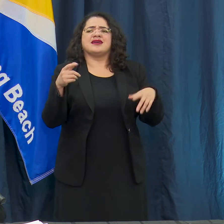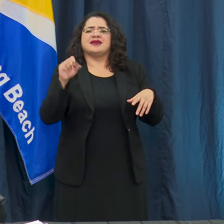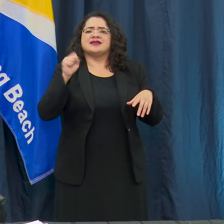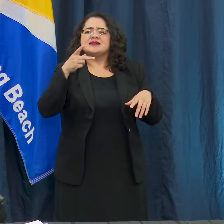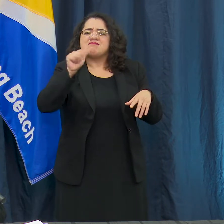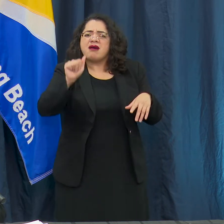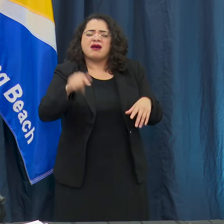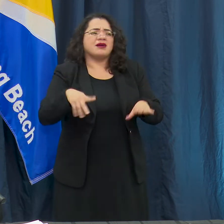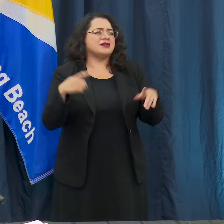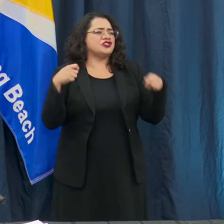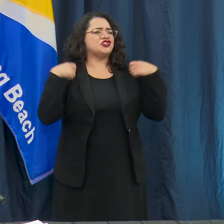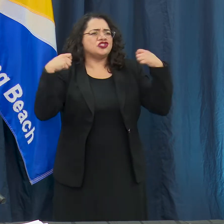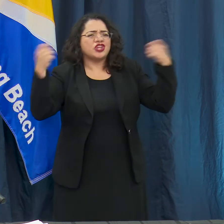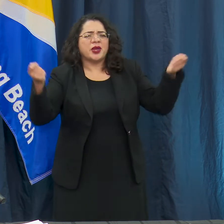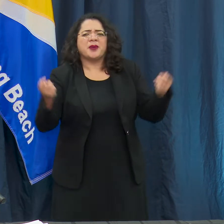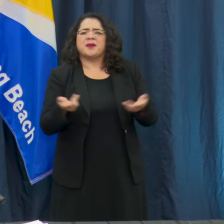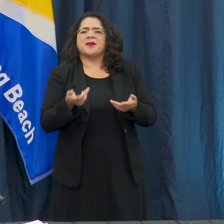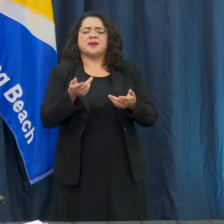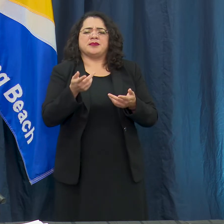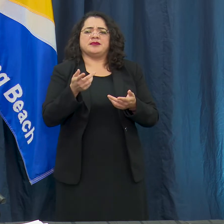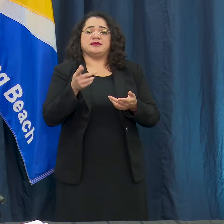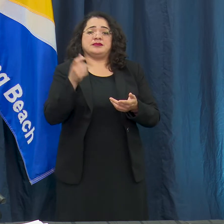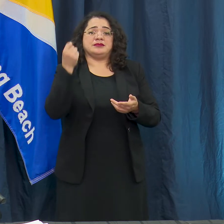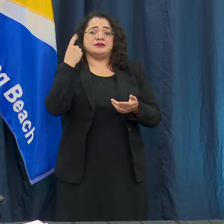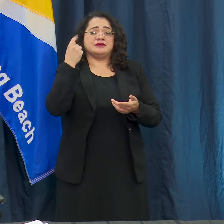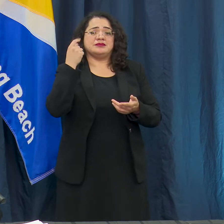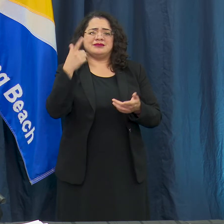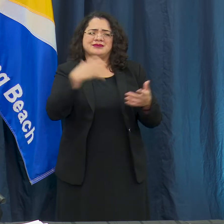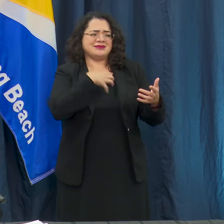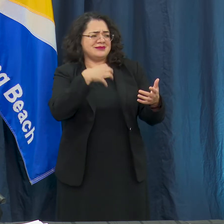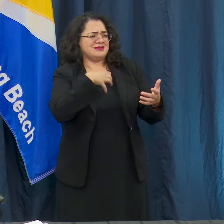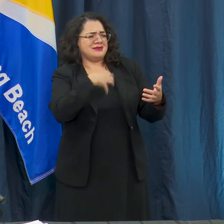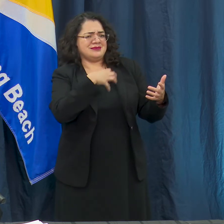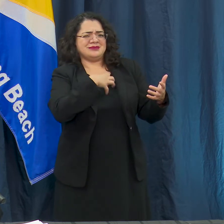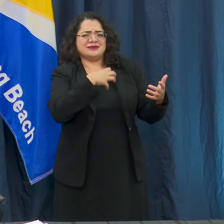as a reminder of these activities even if we thought we could open them safely